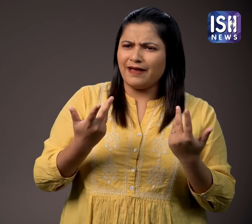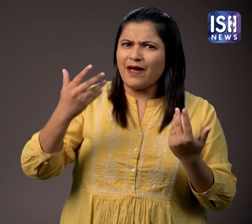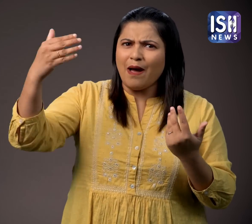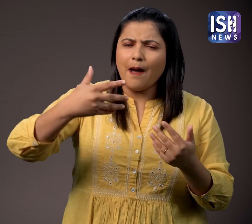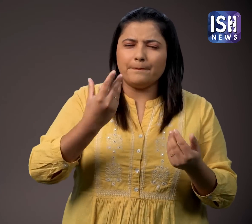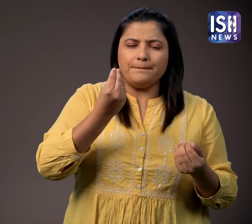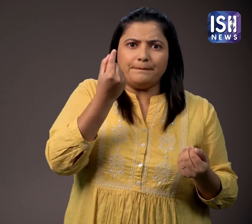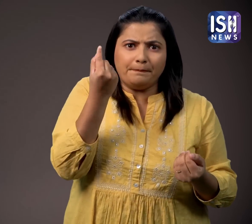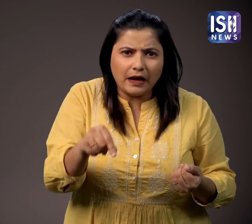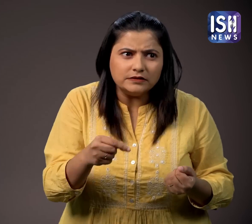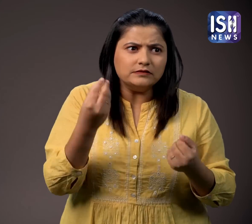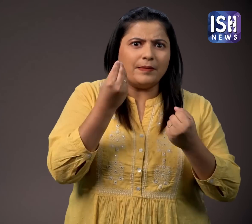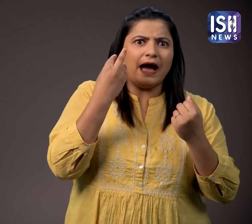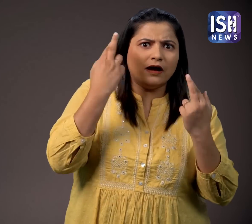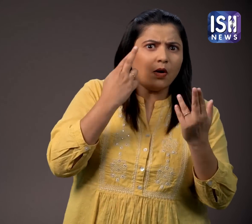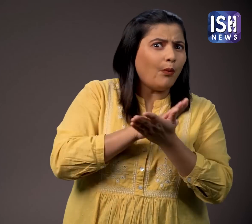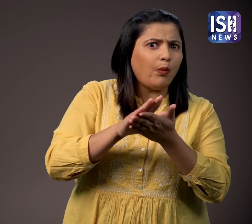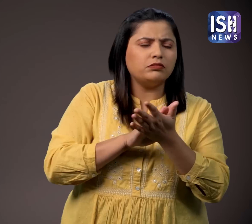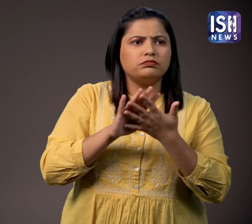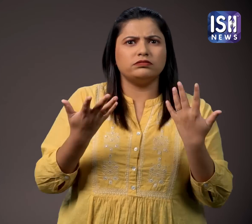He hadn't entered India by mistake.